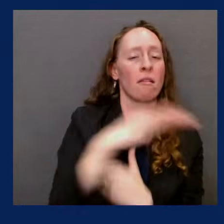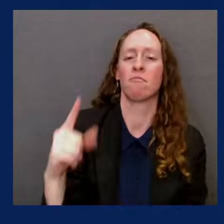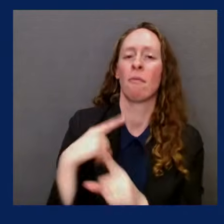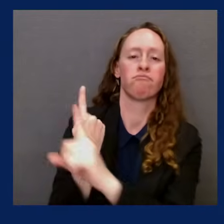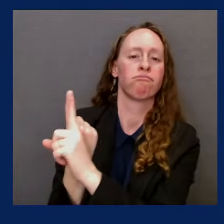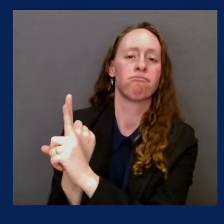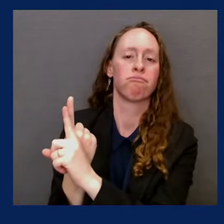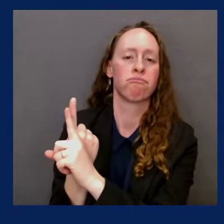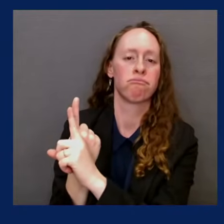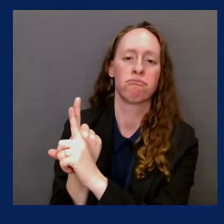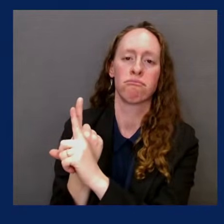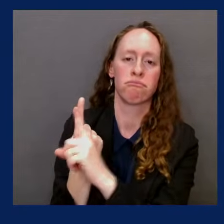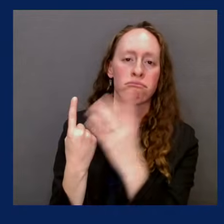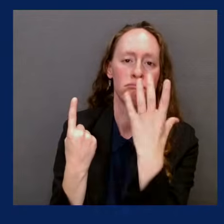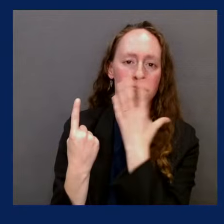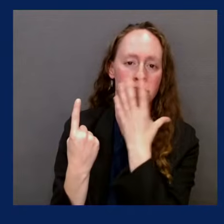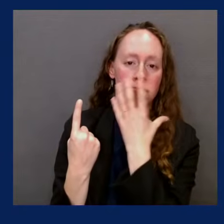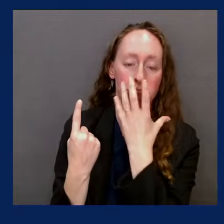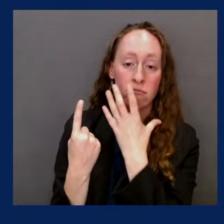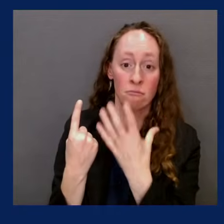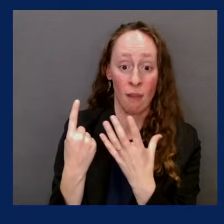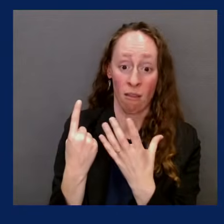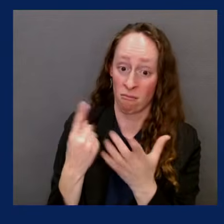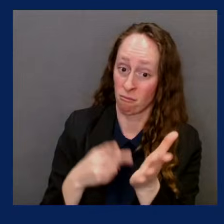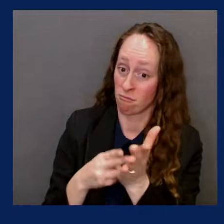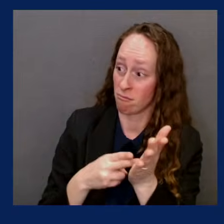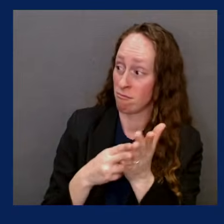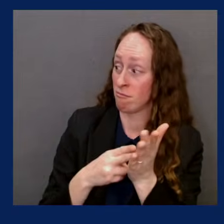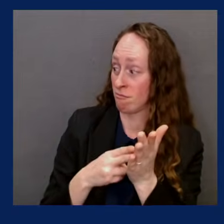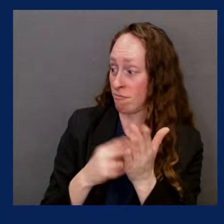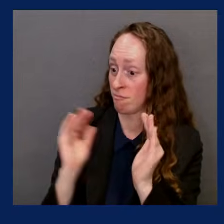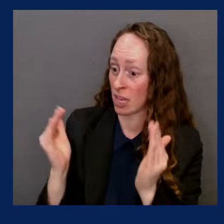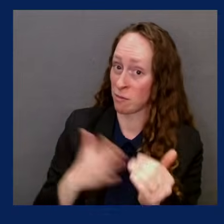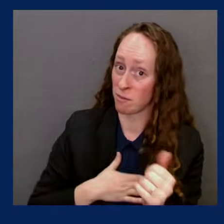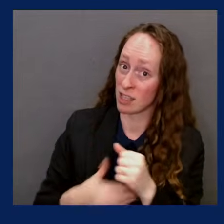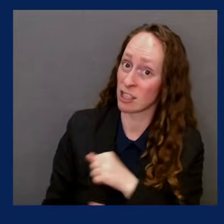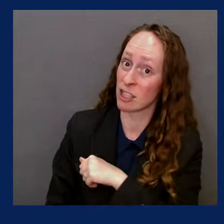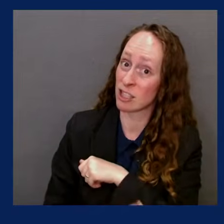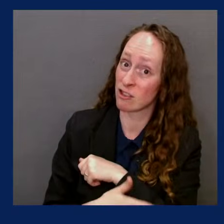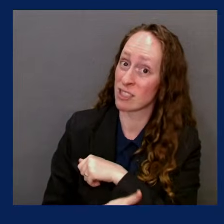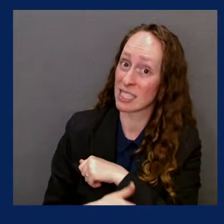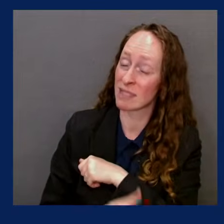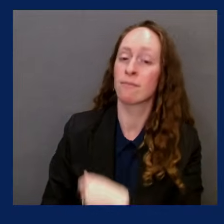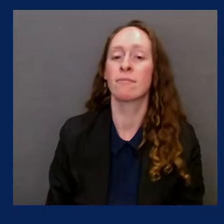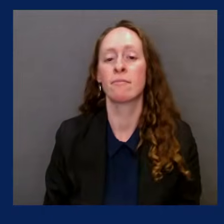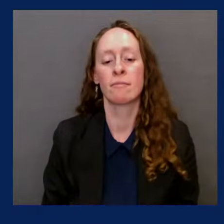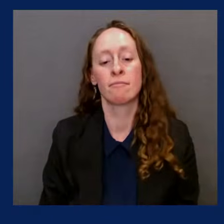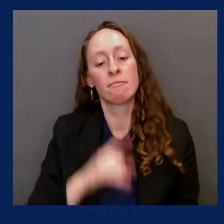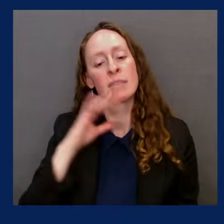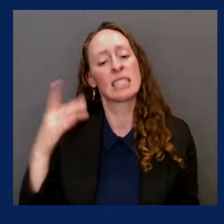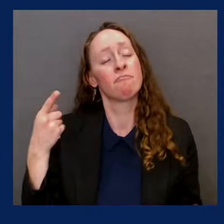It's a -- it's a relationship of trust, and I think this visit symbolizes that.